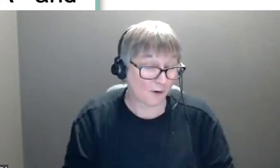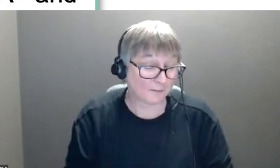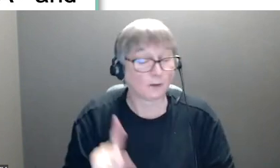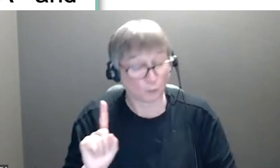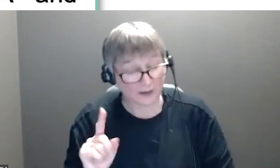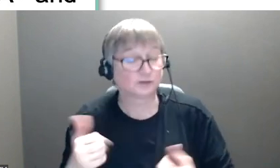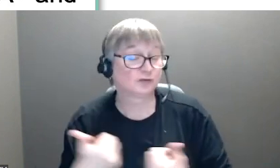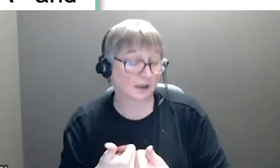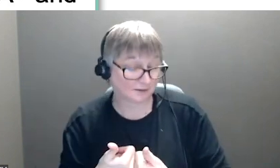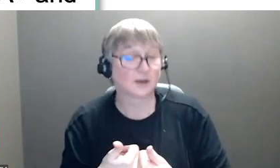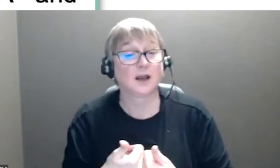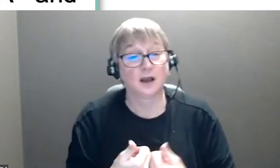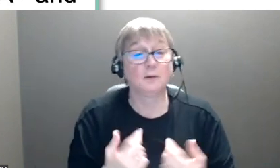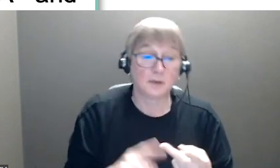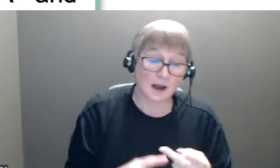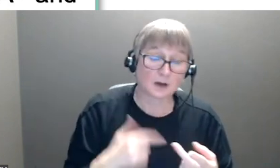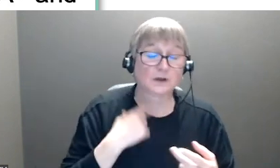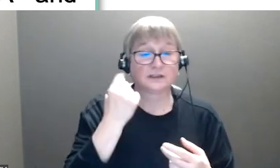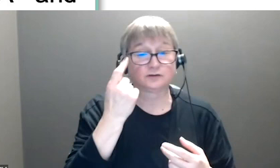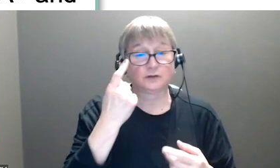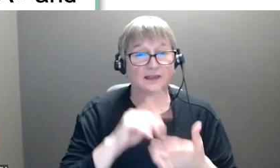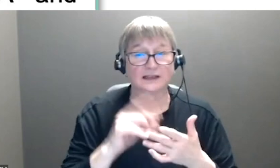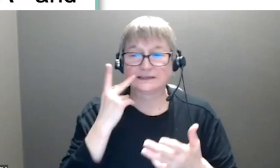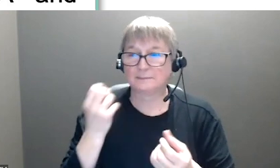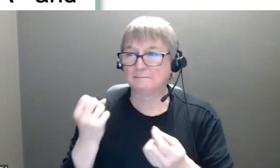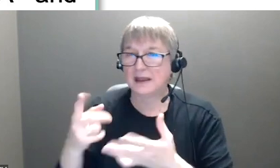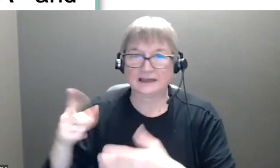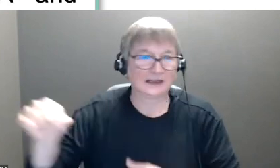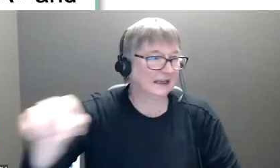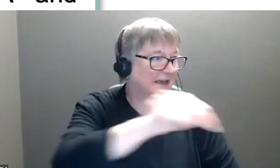seize these challenges as opportunities to work together to improve responses